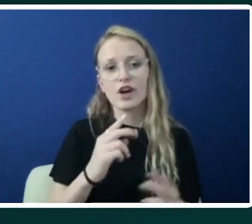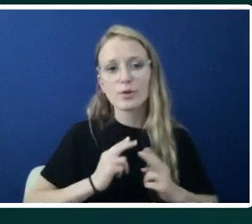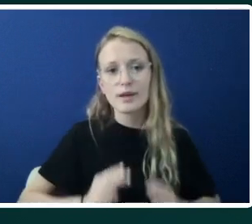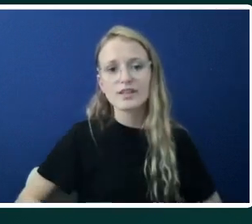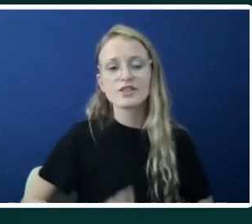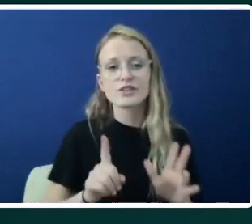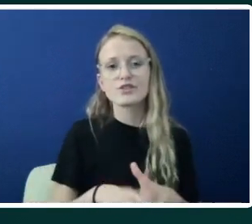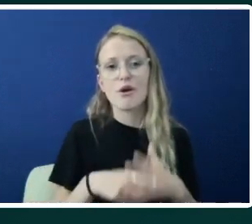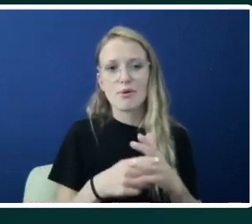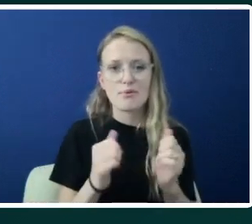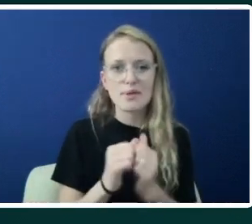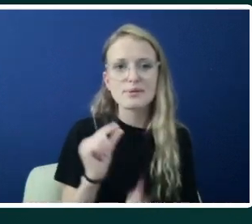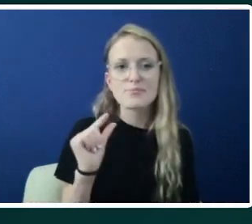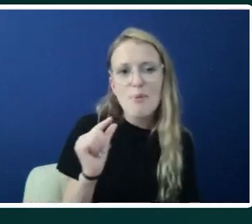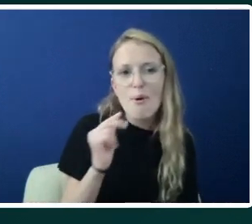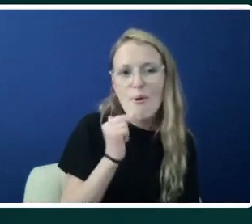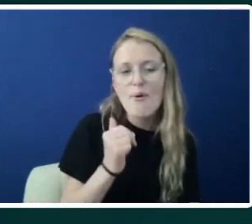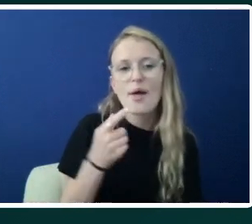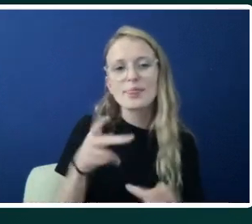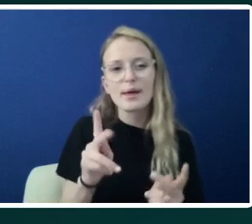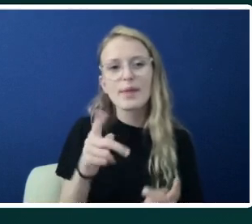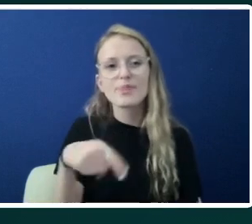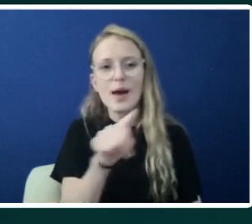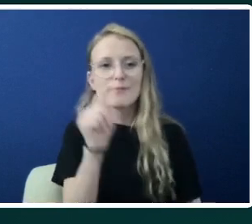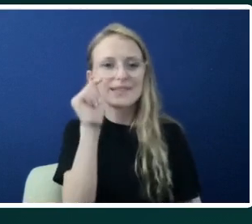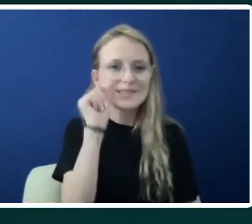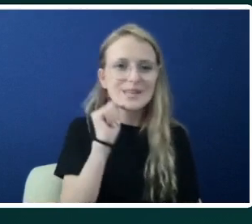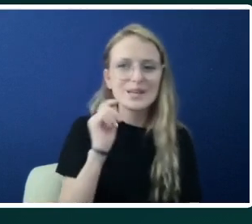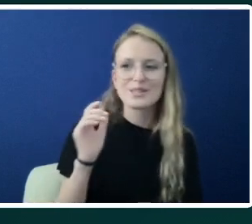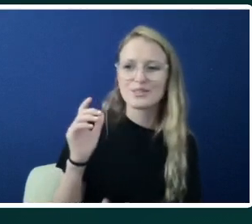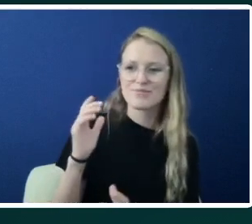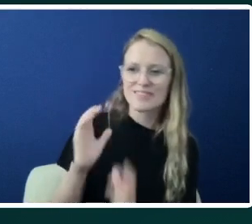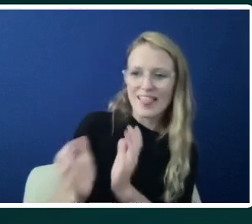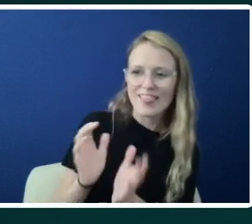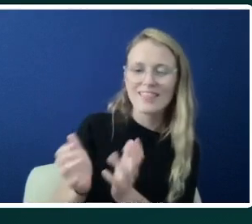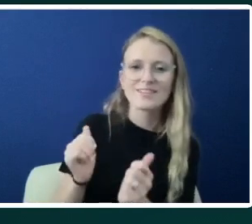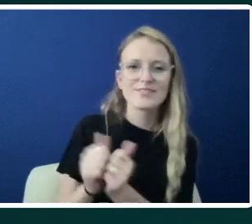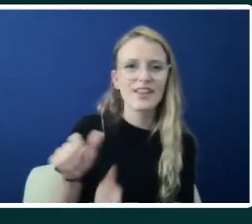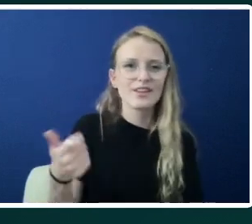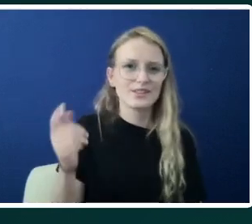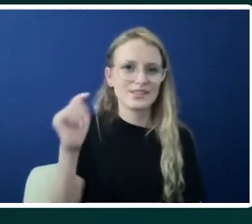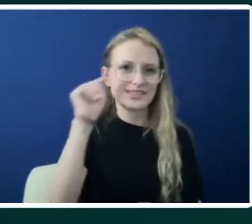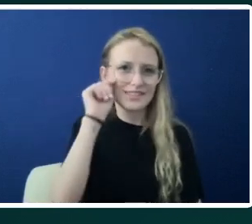talking to other teenagers with the support of caring adults, is the start of civic action.